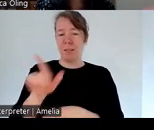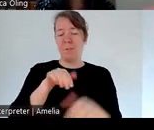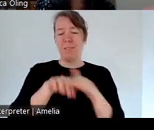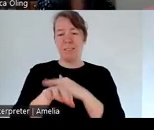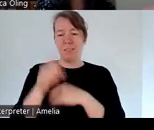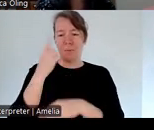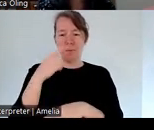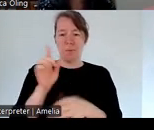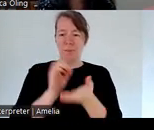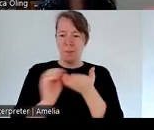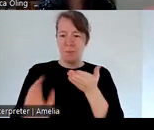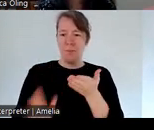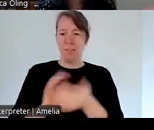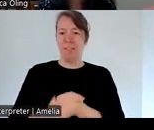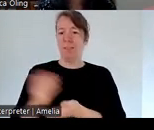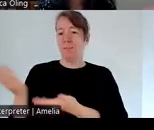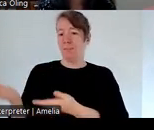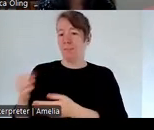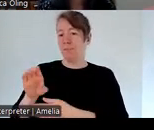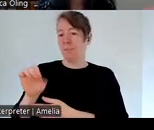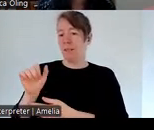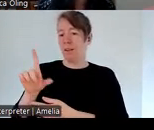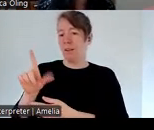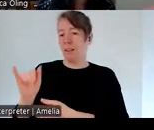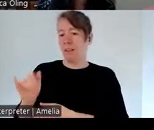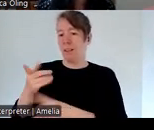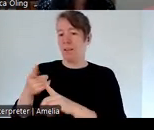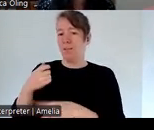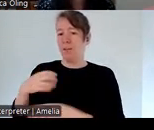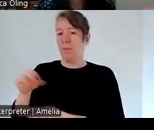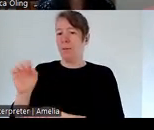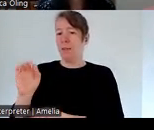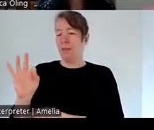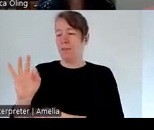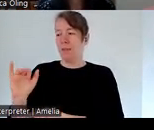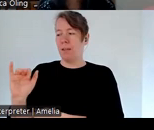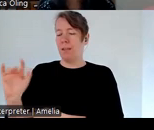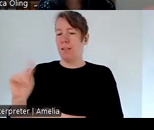And I'm here with Carli Spina from SUNY FIT, and Carli will introduce herself.